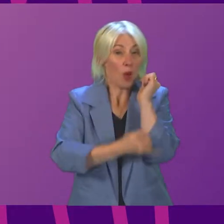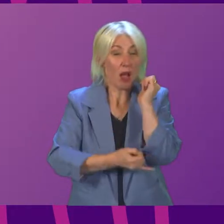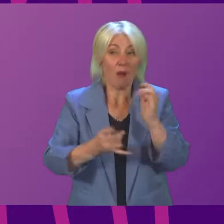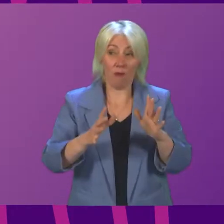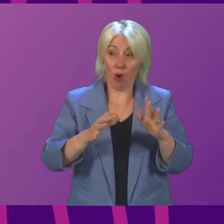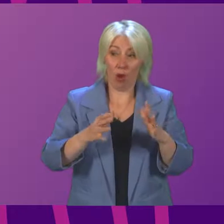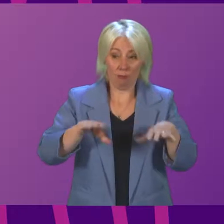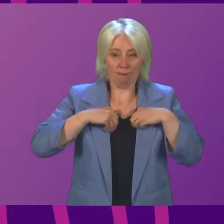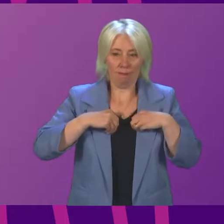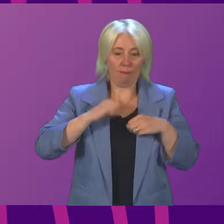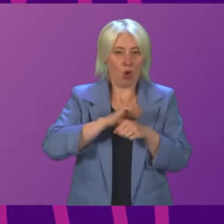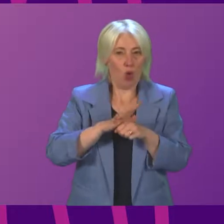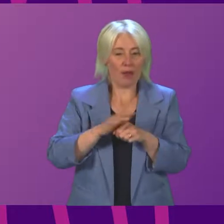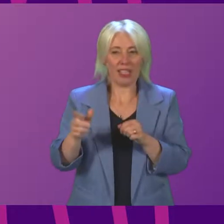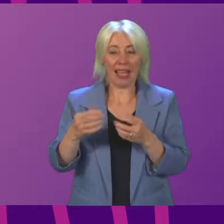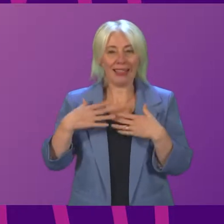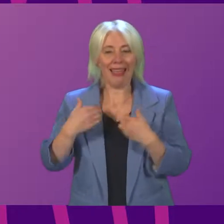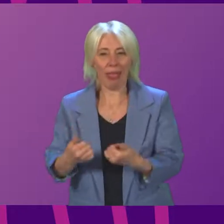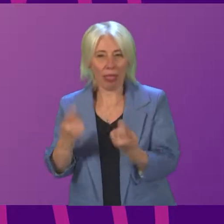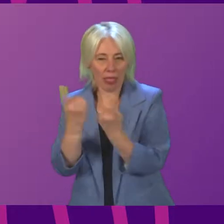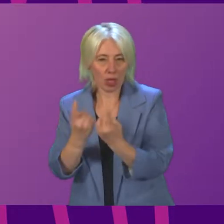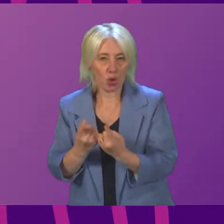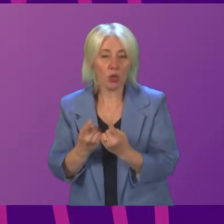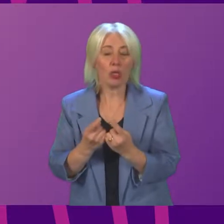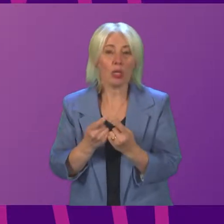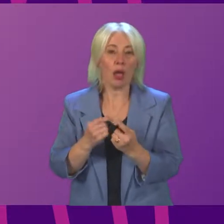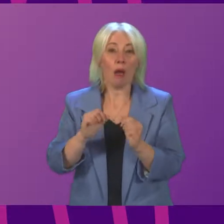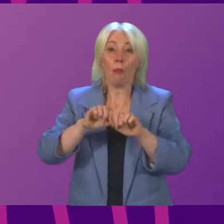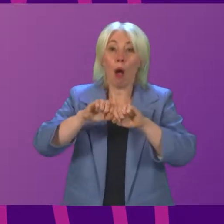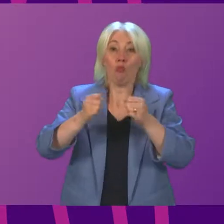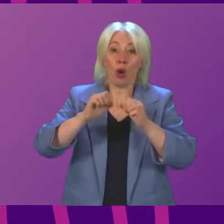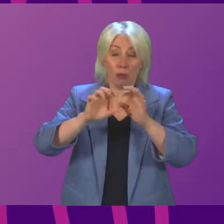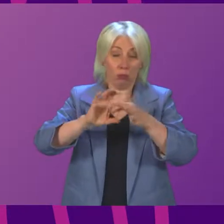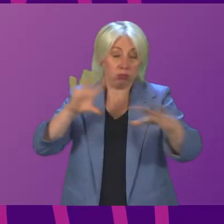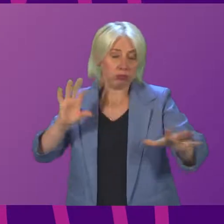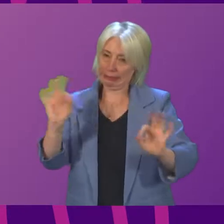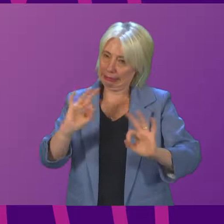broken. Therefore, it is important that places of worship, alongside many other indoor settings,